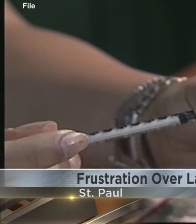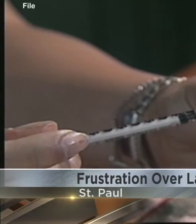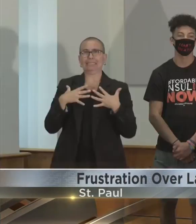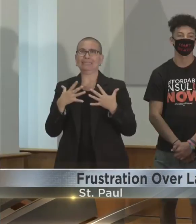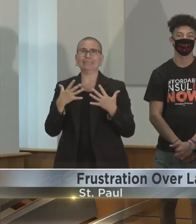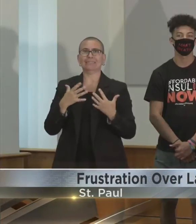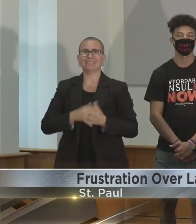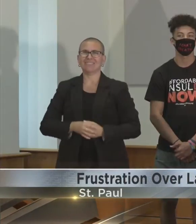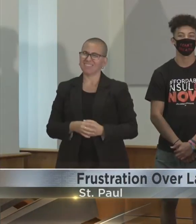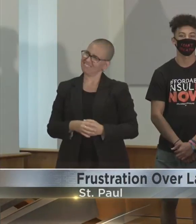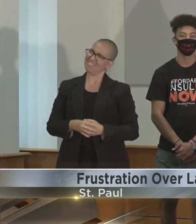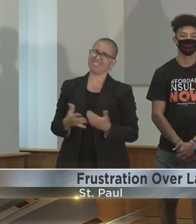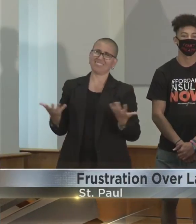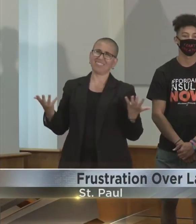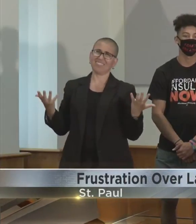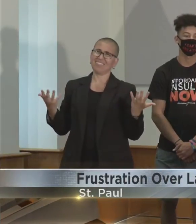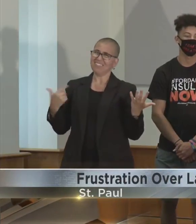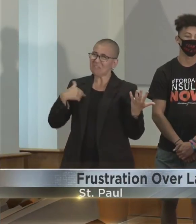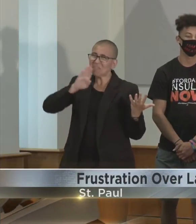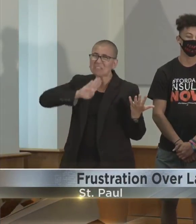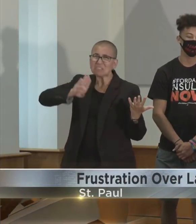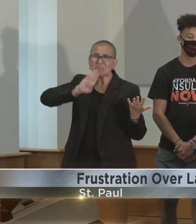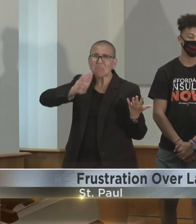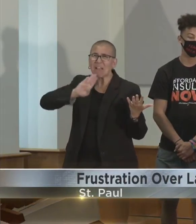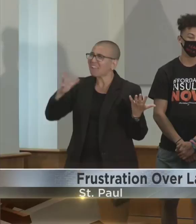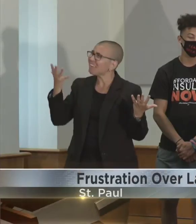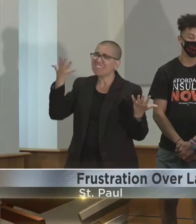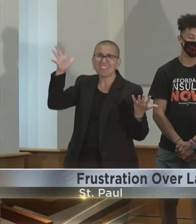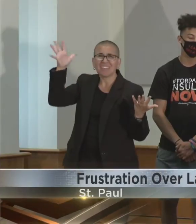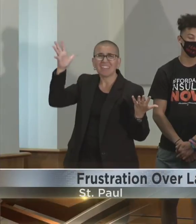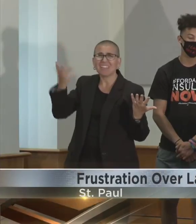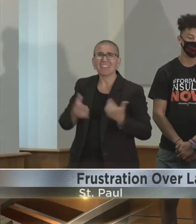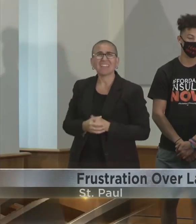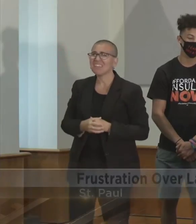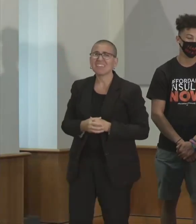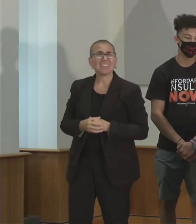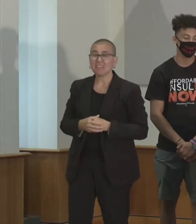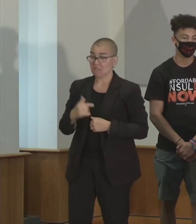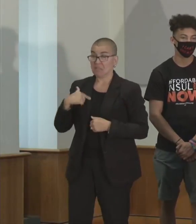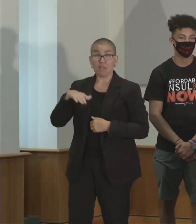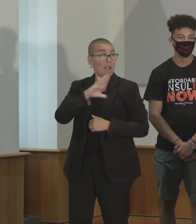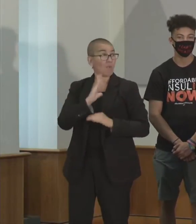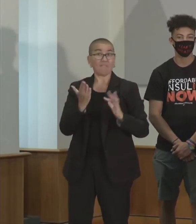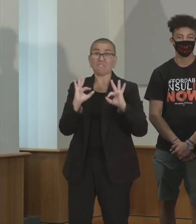SMITH'S PARENTS WERE ON HAND TODAY AND VOICED THEIR FRUSTRATION OVER THE DECISION TO SUE AND THE WAY THAT IT WAS DONE... "TO SAY THAT THE DECISION TO